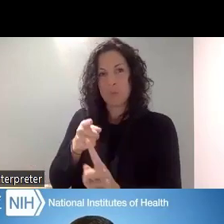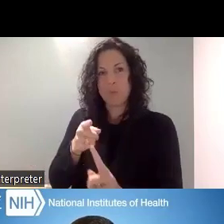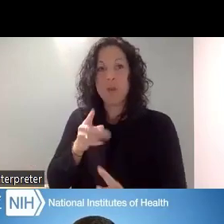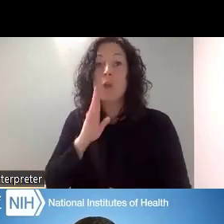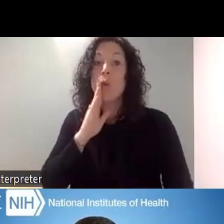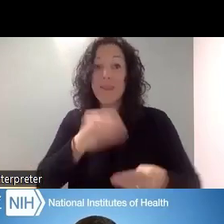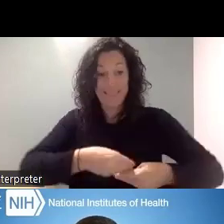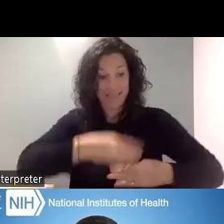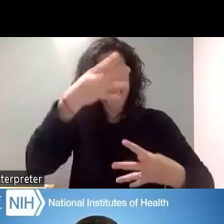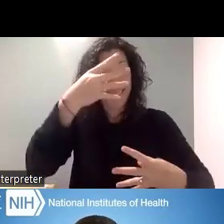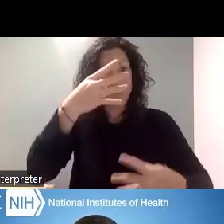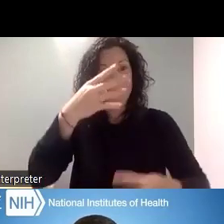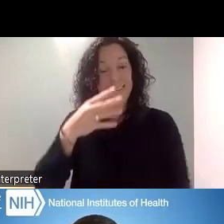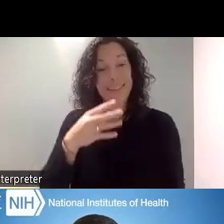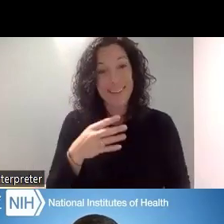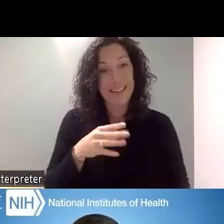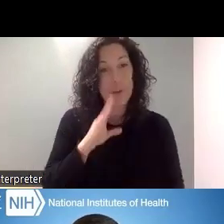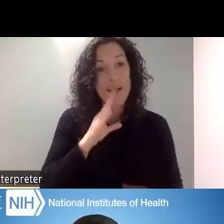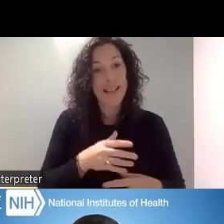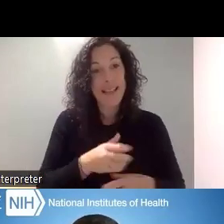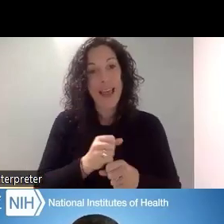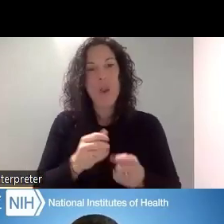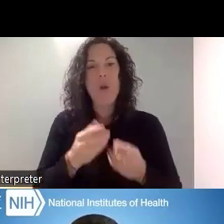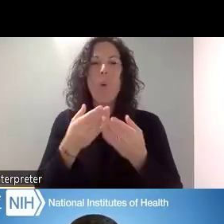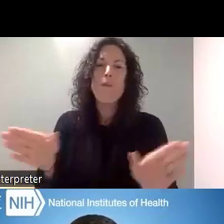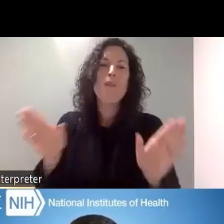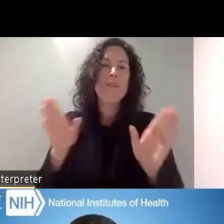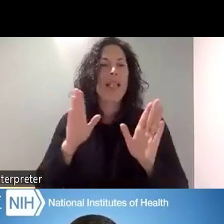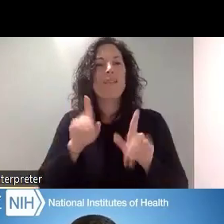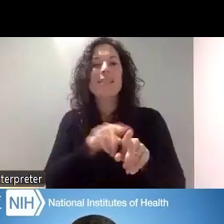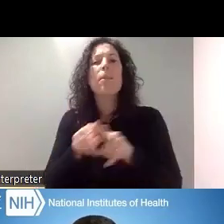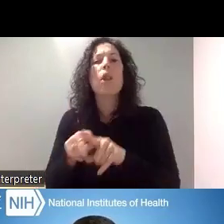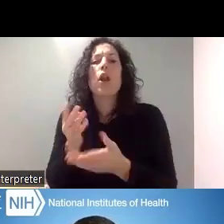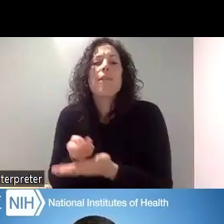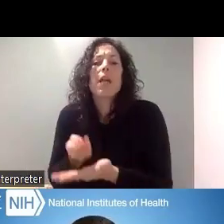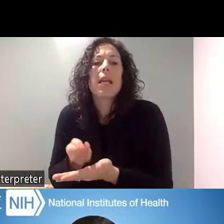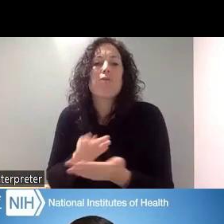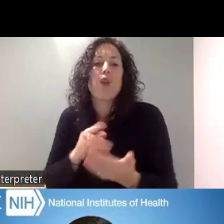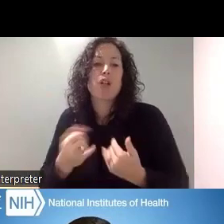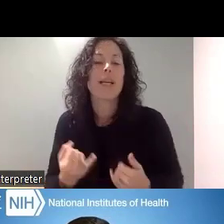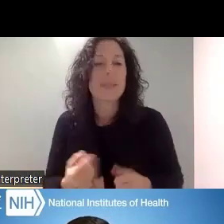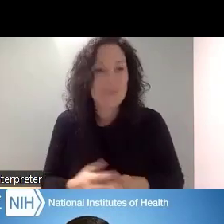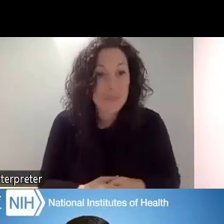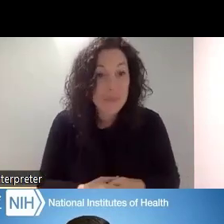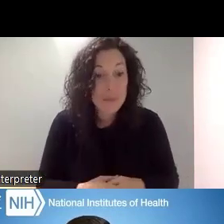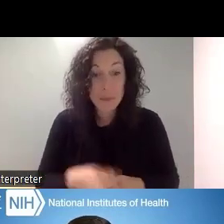and this will give you an overview of similarly funded projects. And the benefit of doing that, as an applicant,